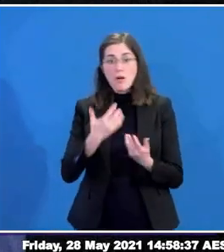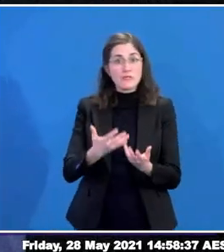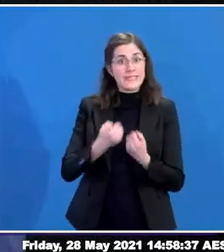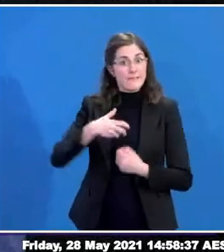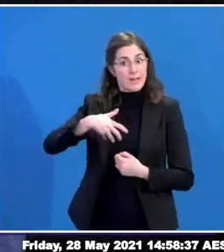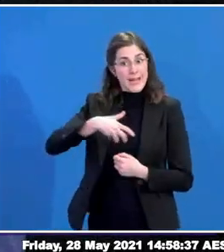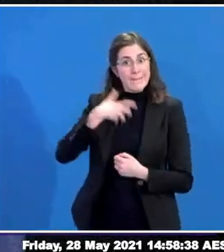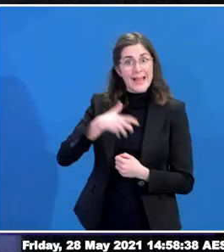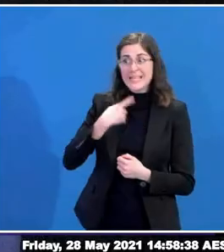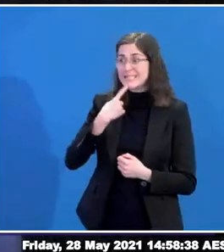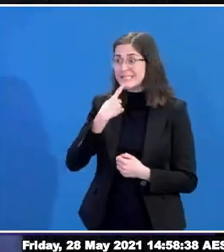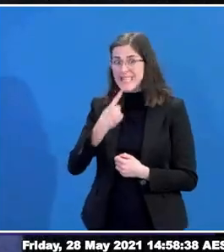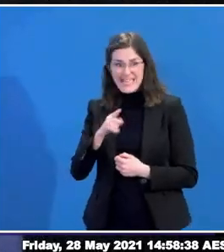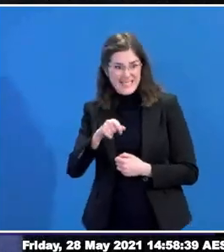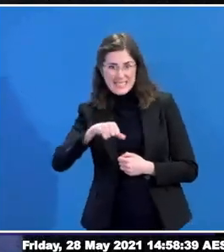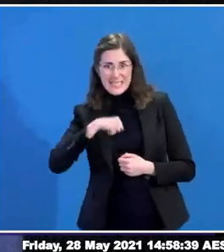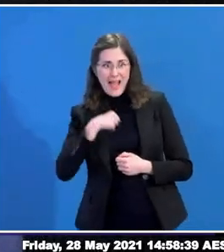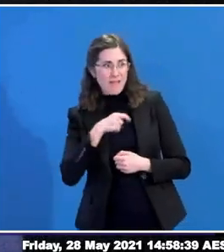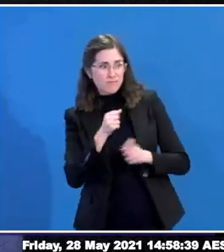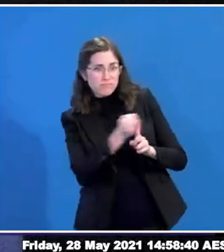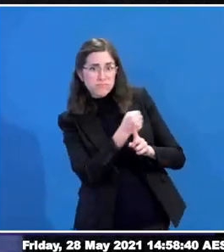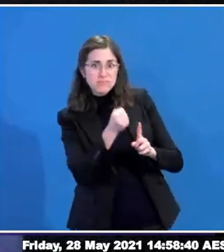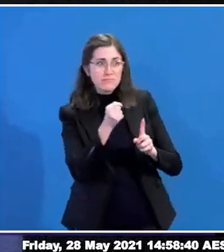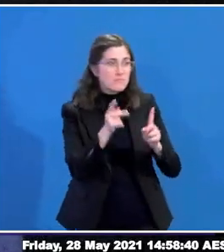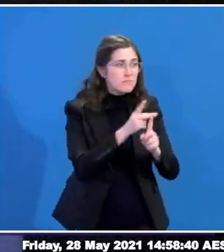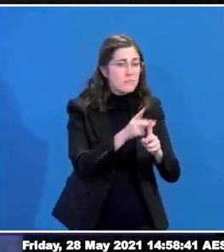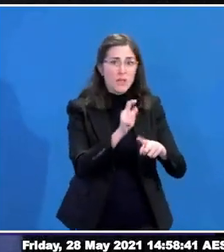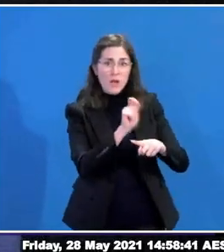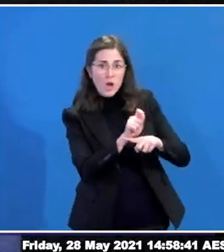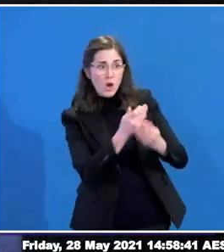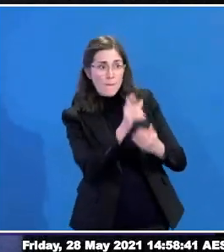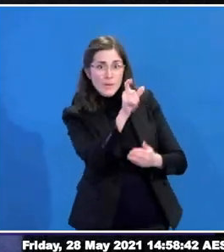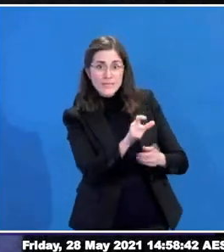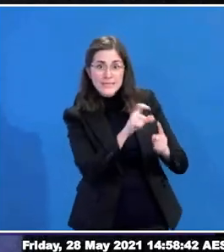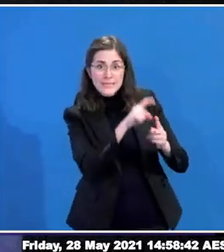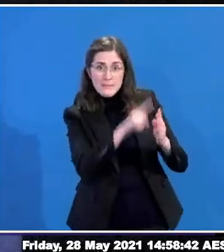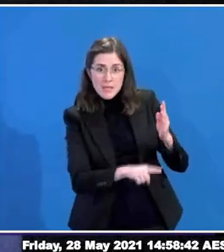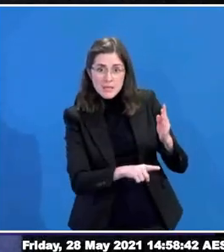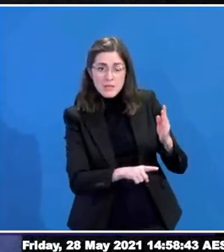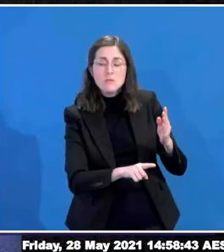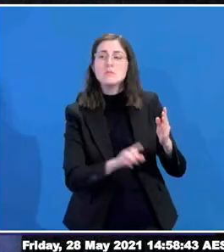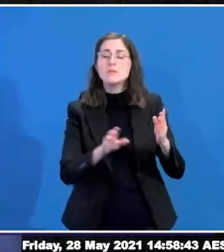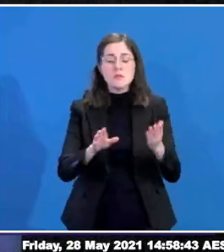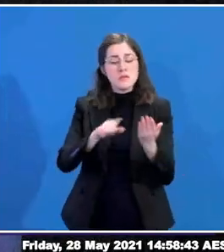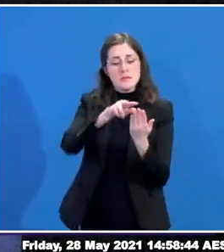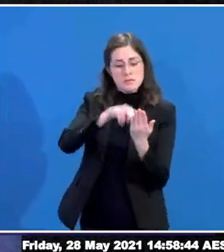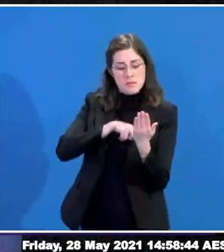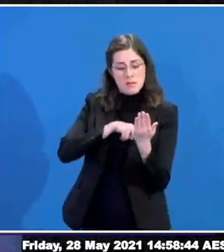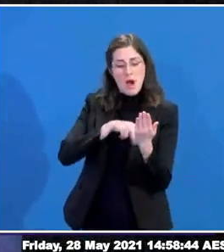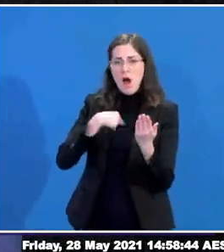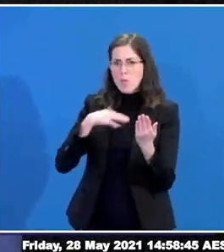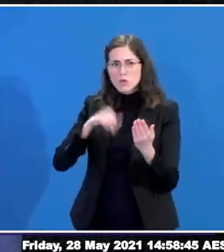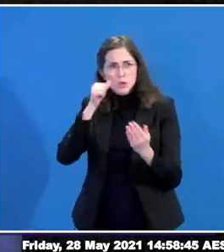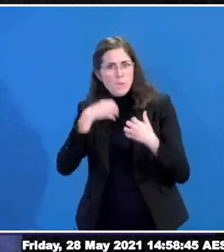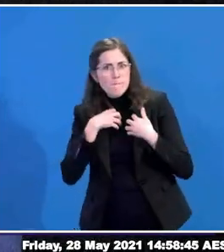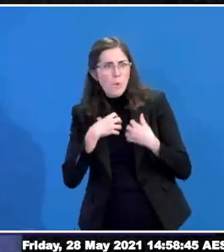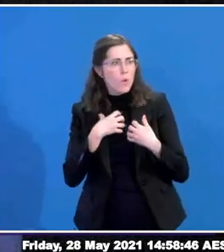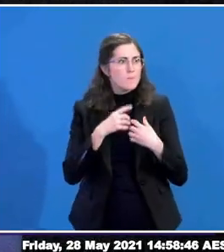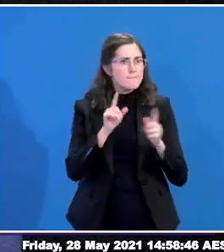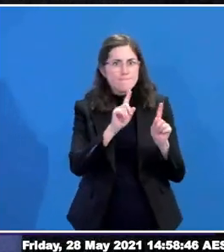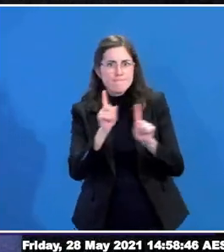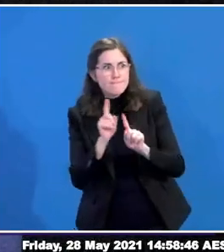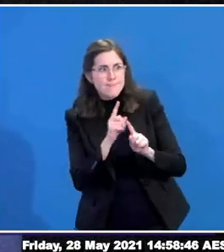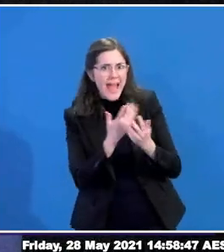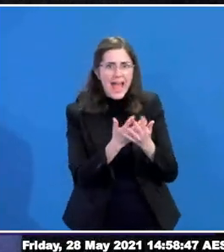abuse or neglect and we are wanting to understand what happened, and the